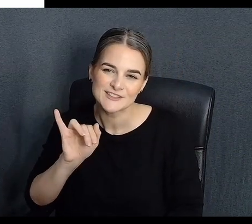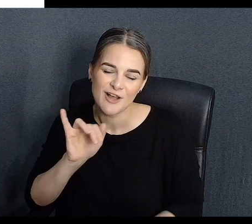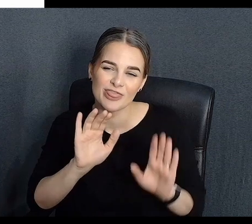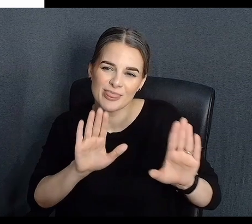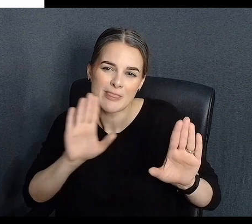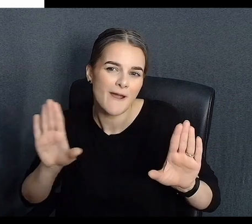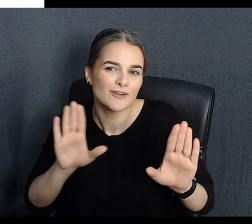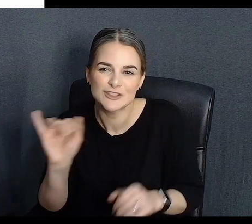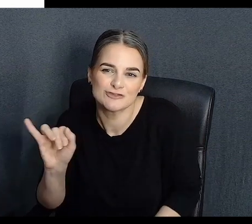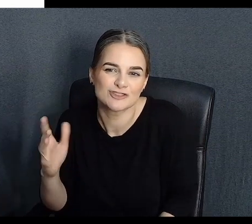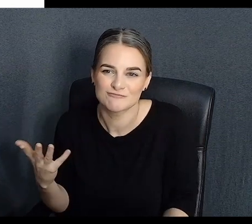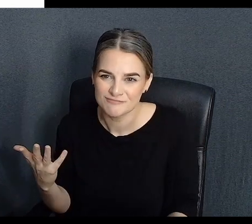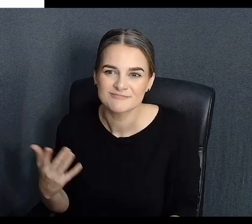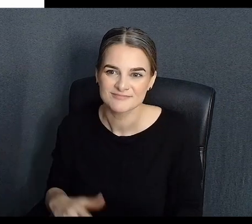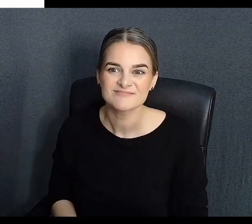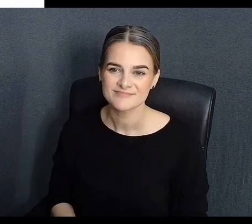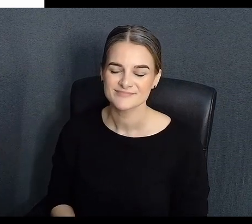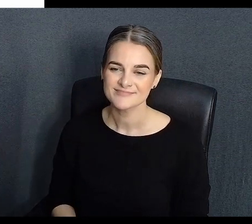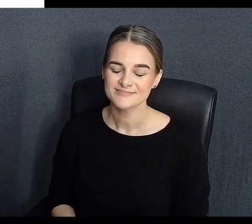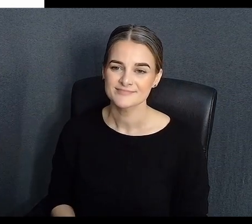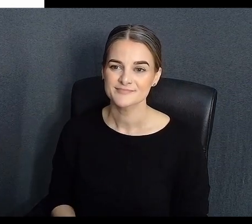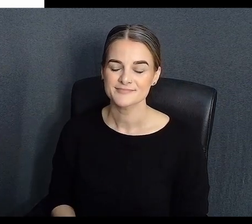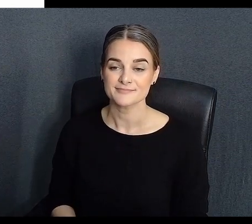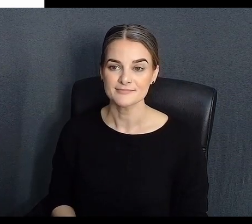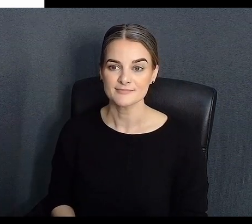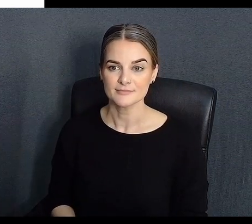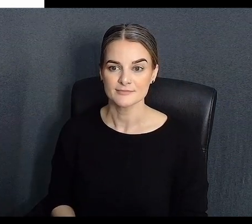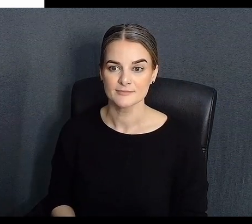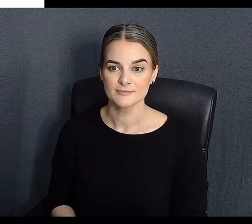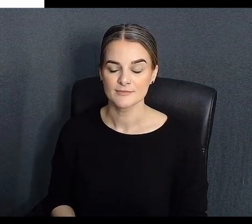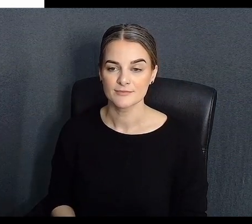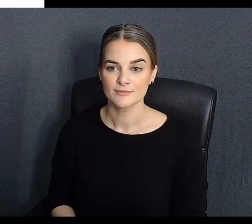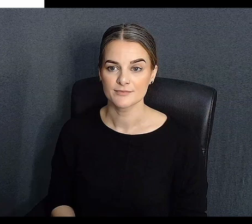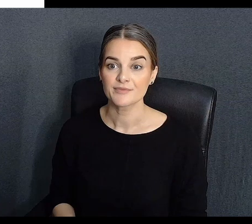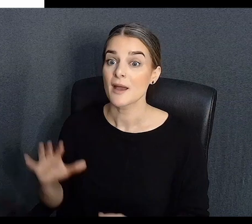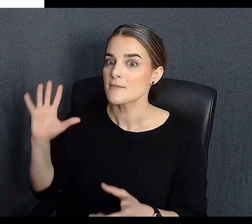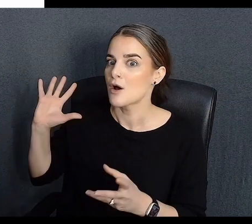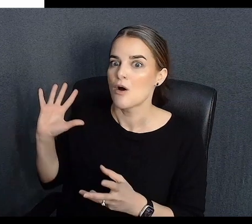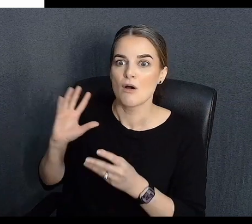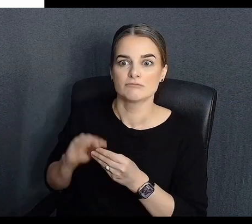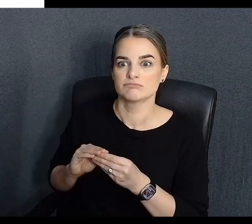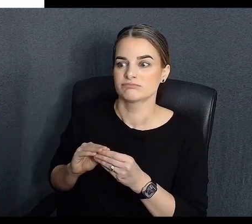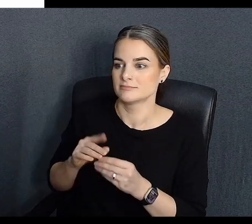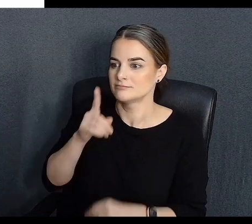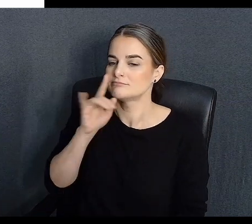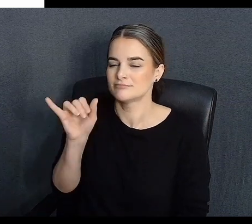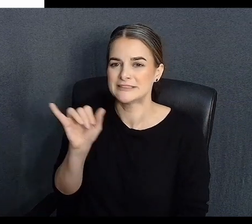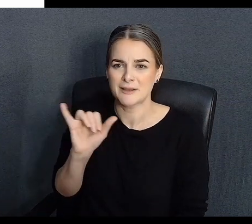But a overall like, very similar idea